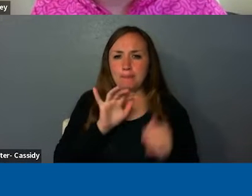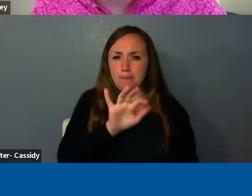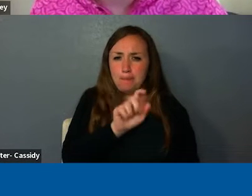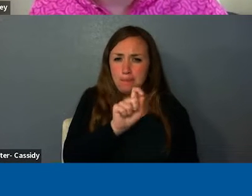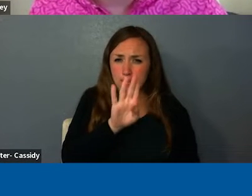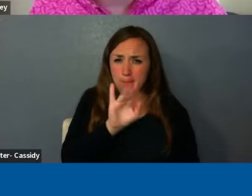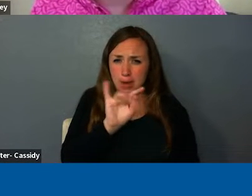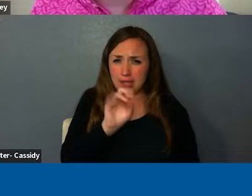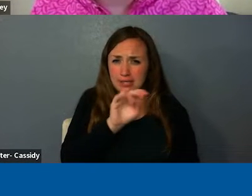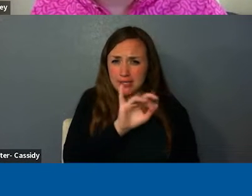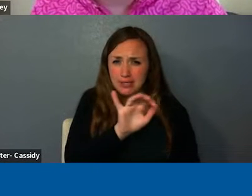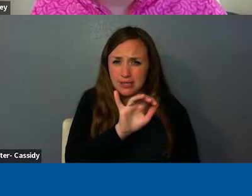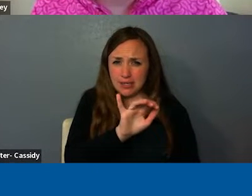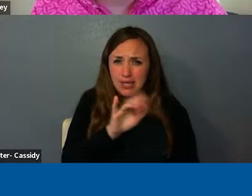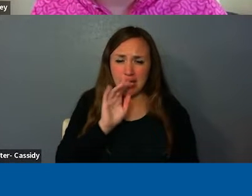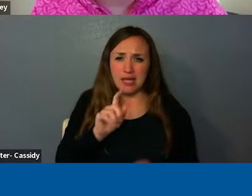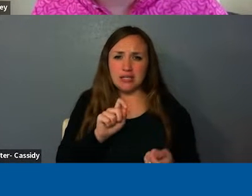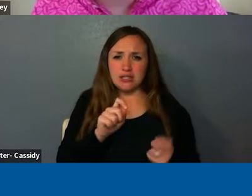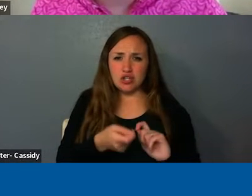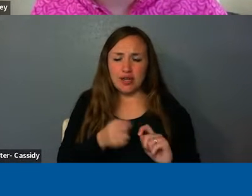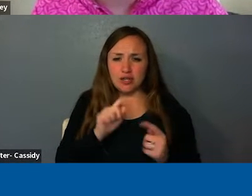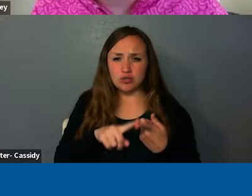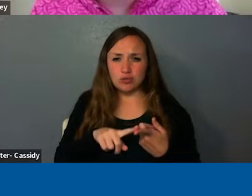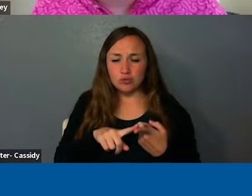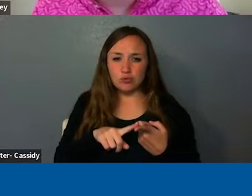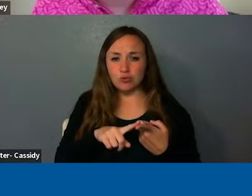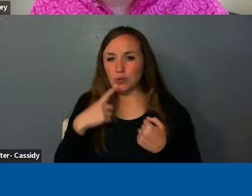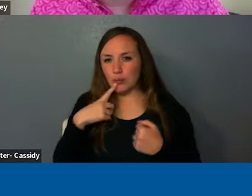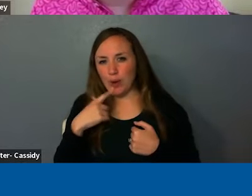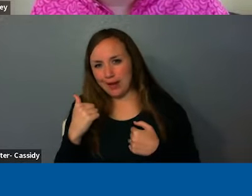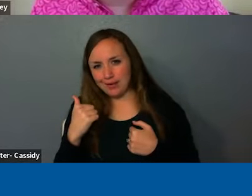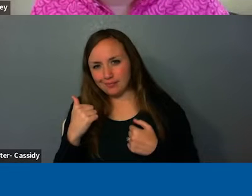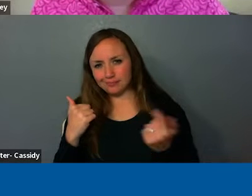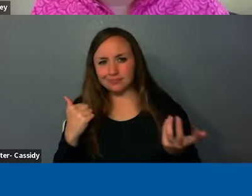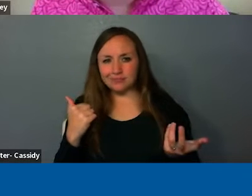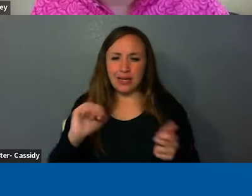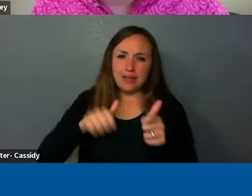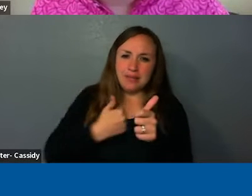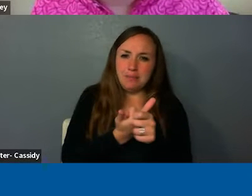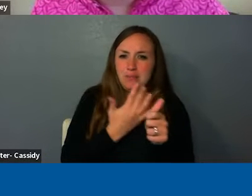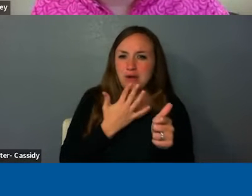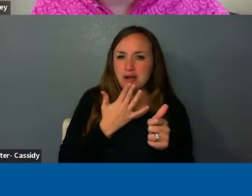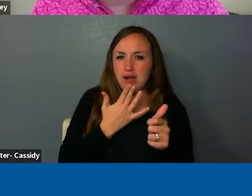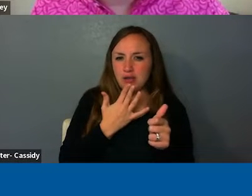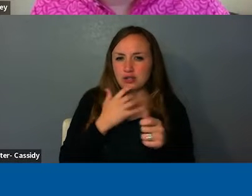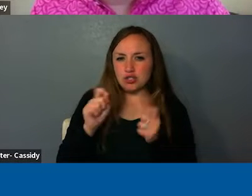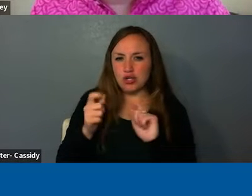the foreground, I'm gonna change to red and the background color buttons to white